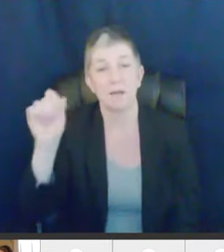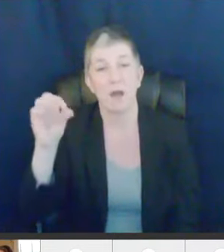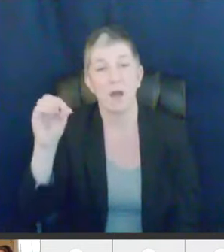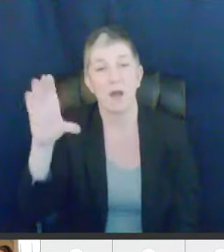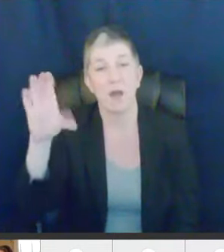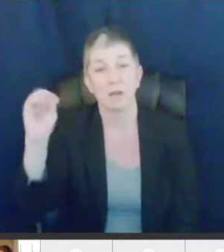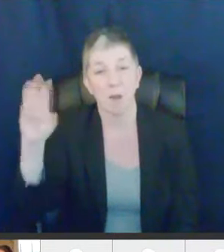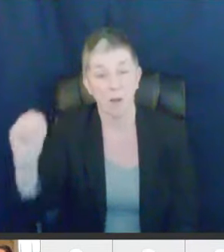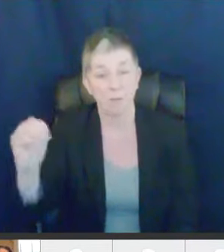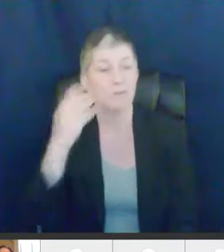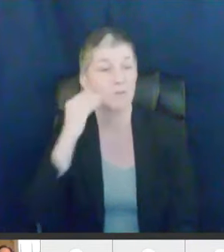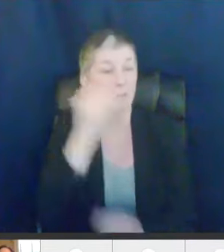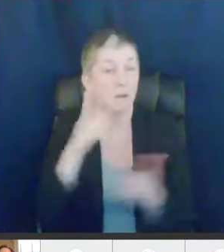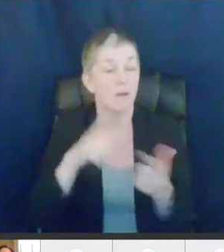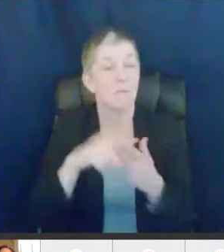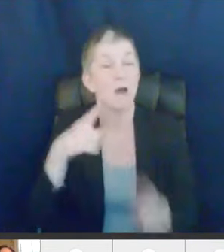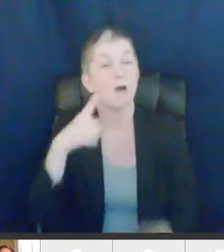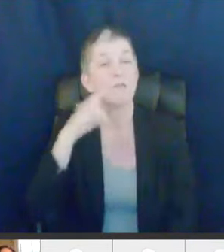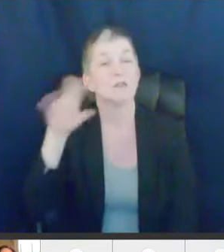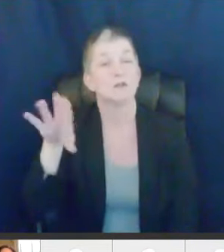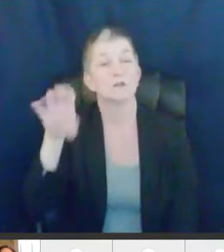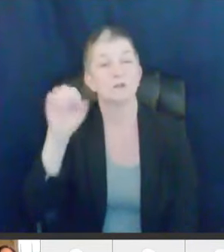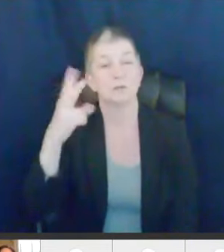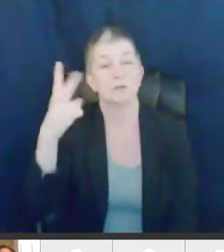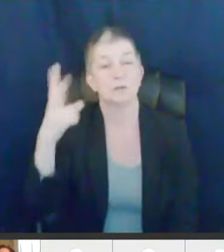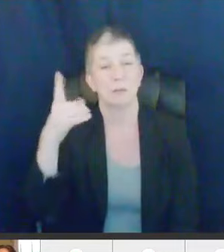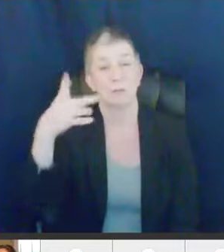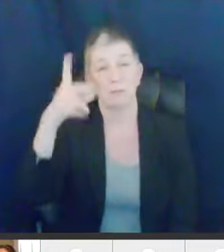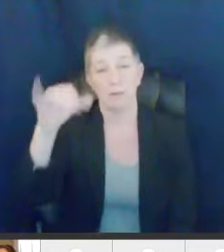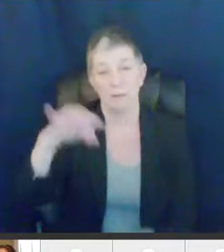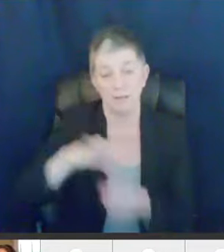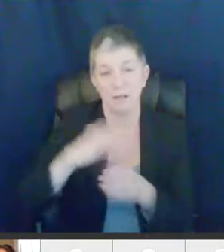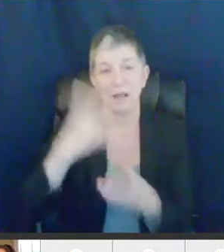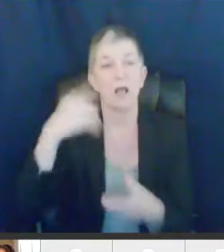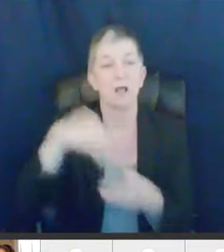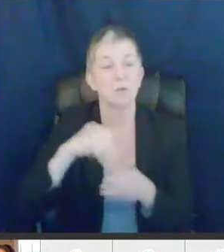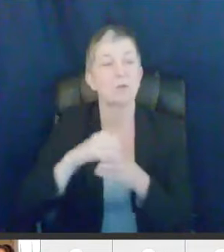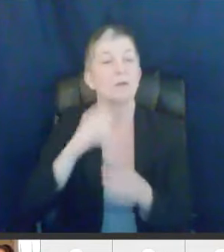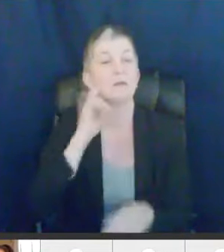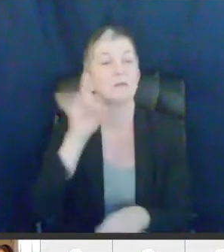primary election including the ballot drop off box locations and the updated